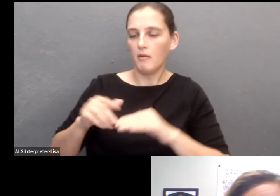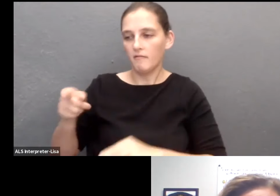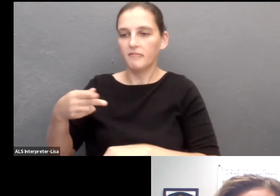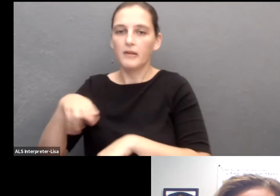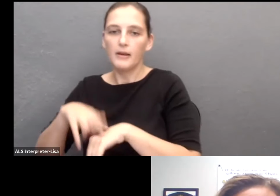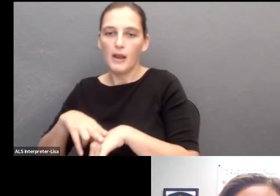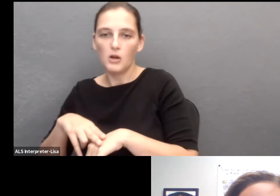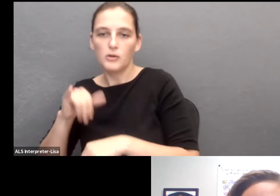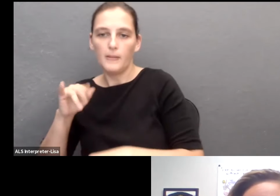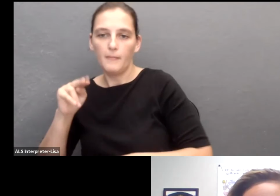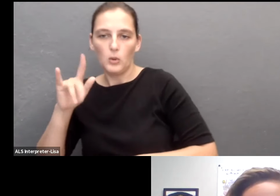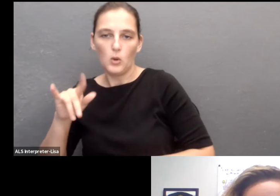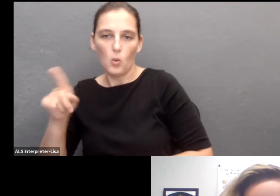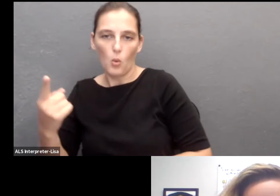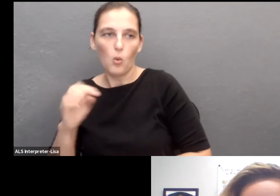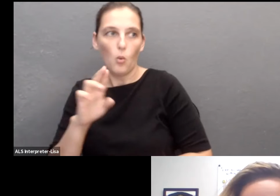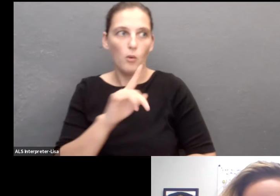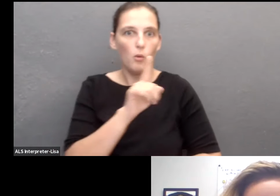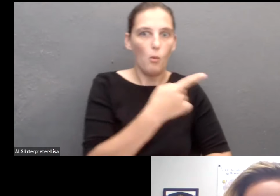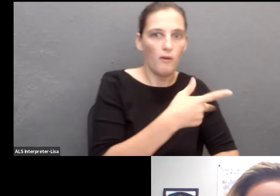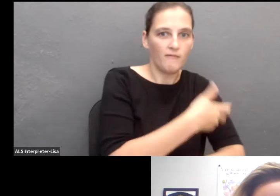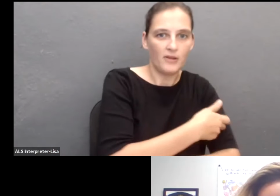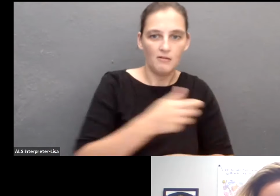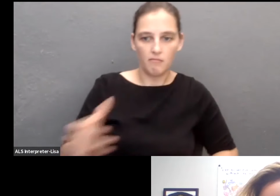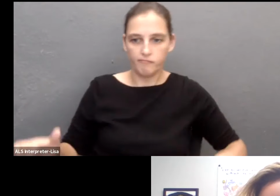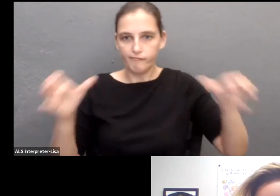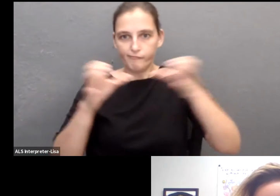people who just had the vaccine, so I have not seen where it decreases where only kind